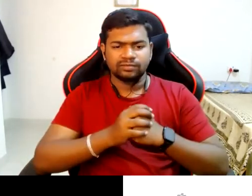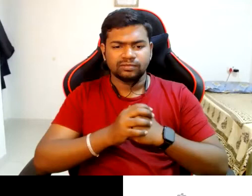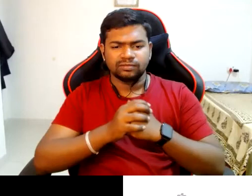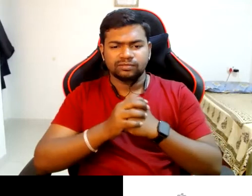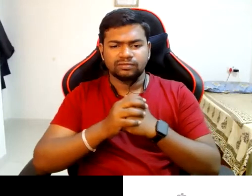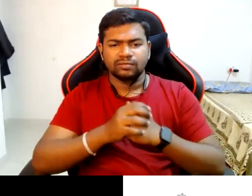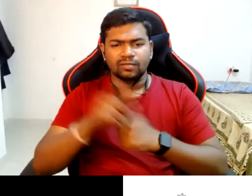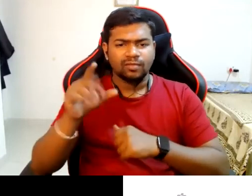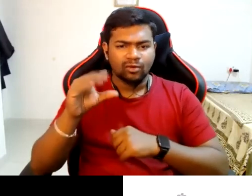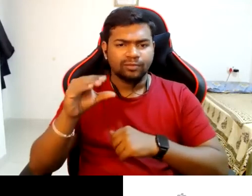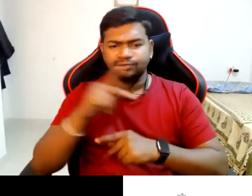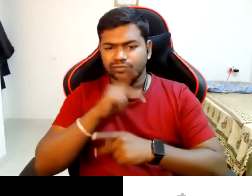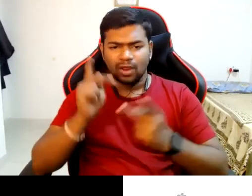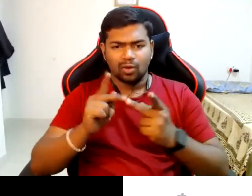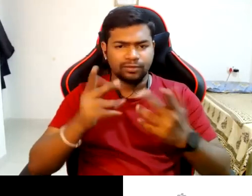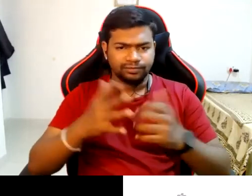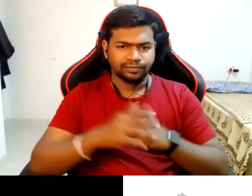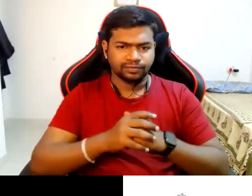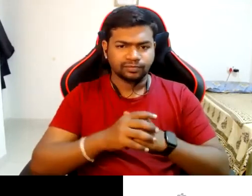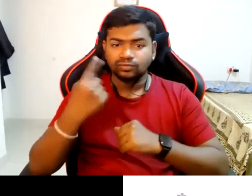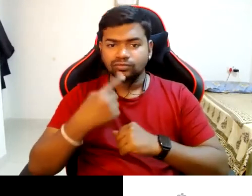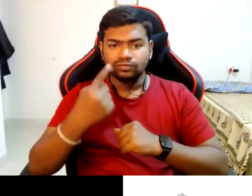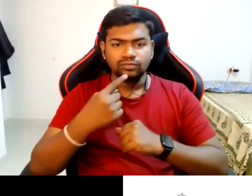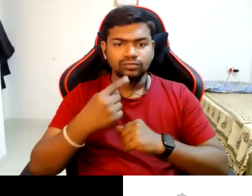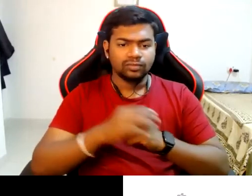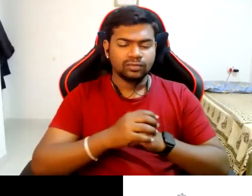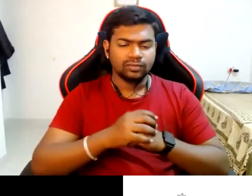software is not accurate, only thing to make.